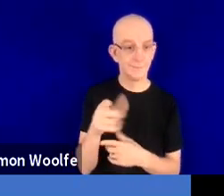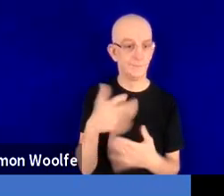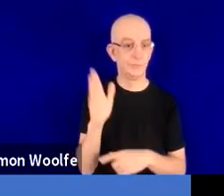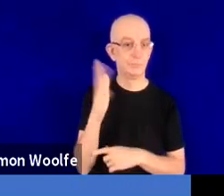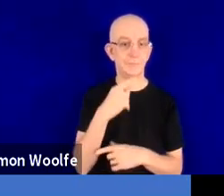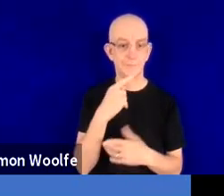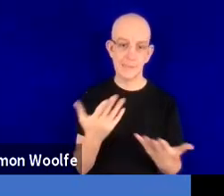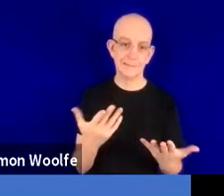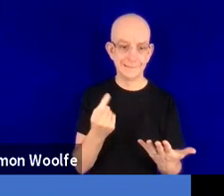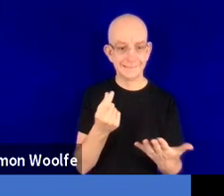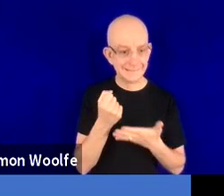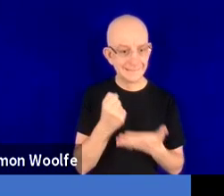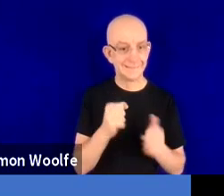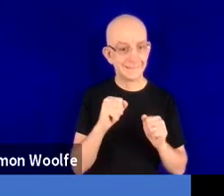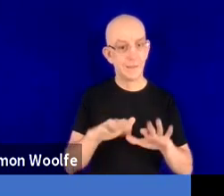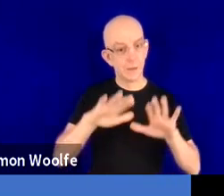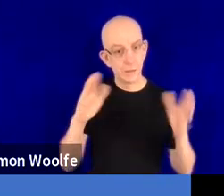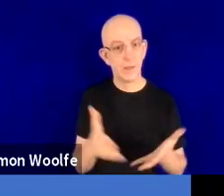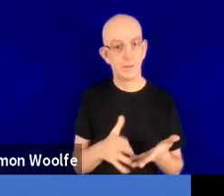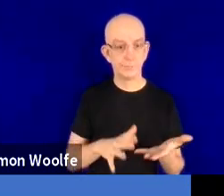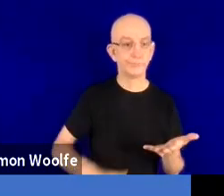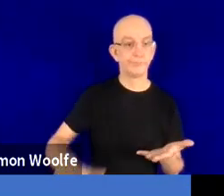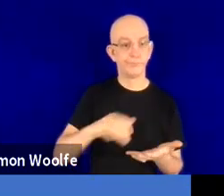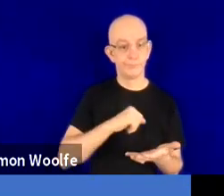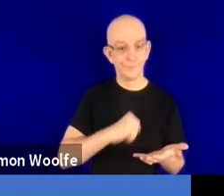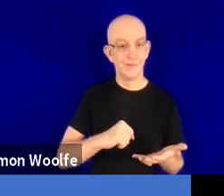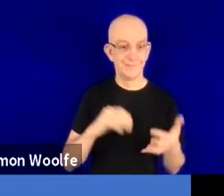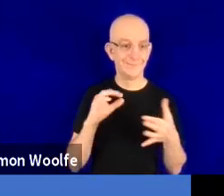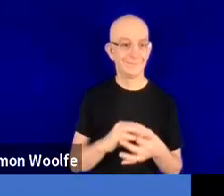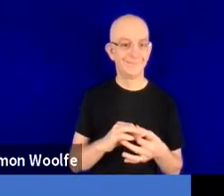But countries can have comprehensive and universal disability registry